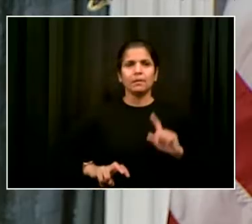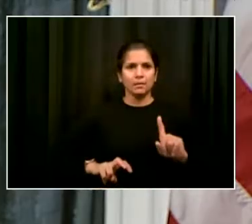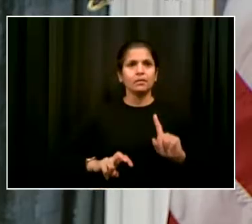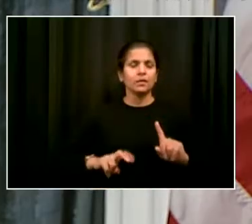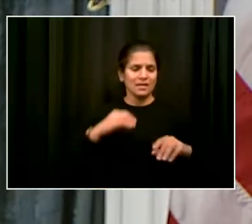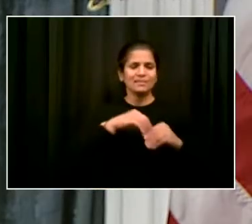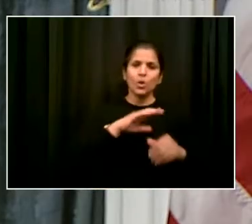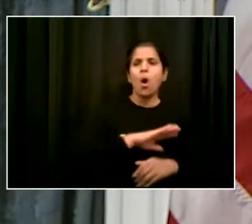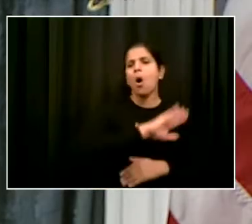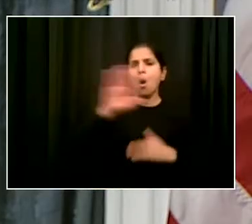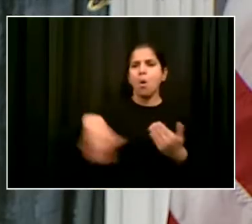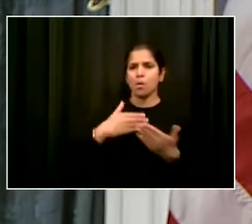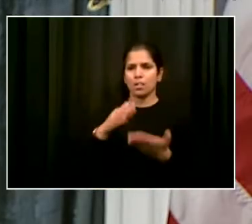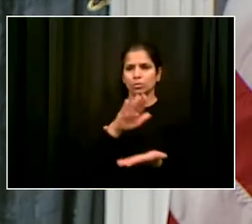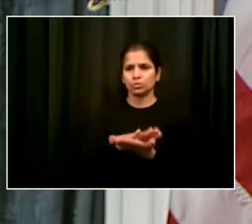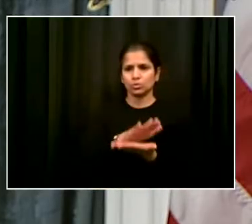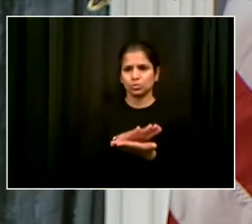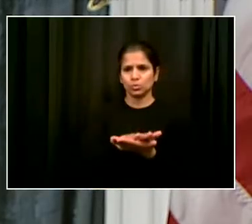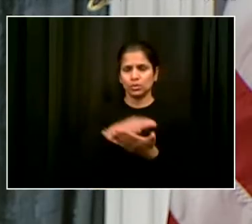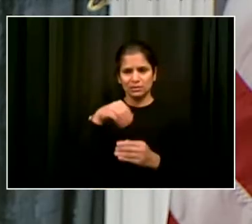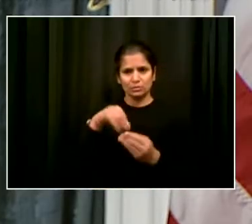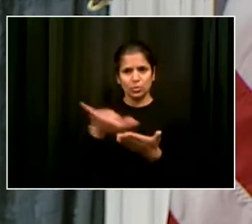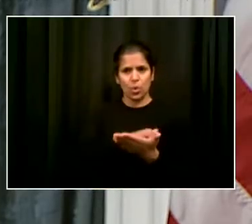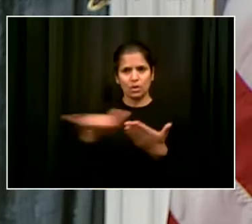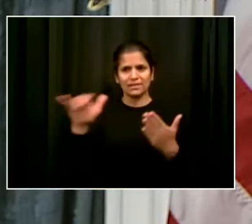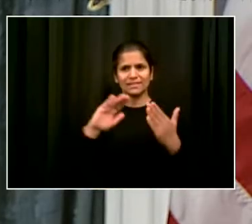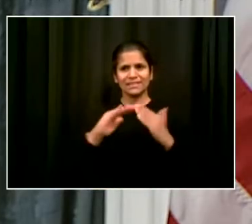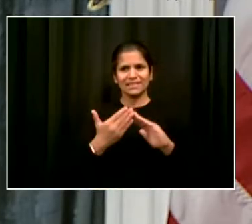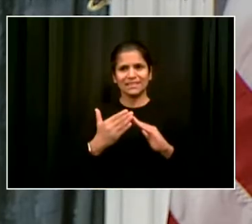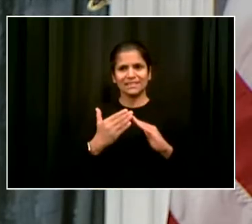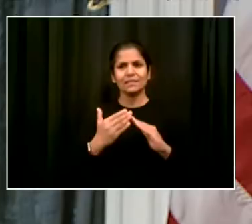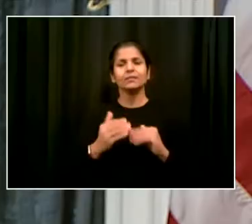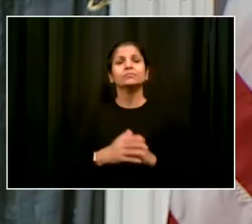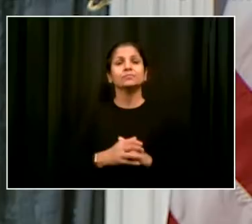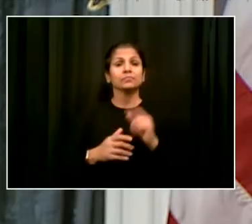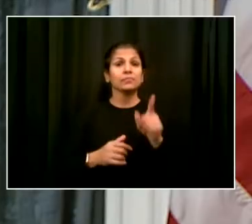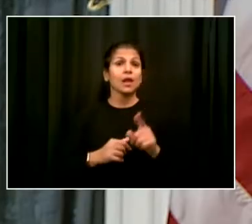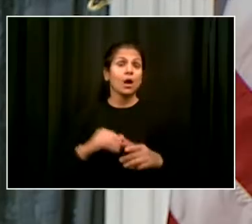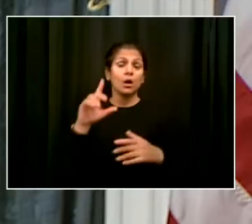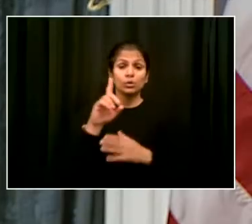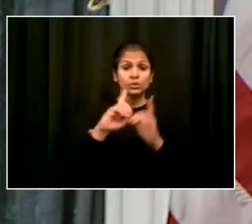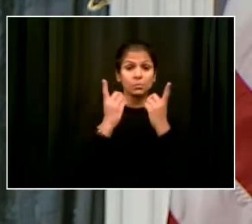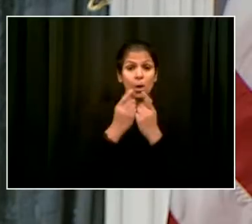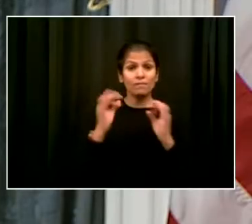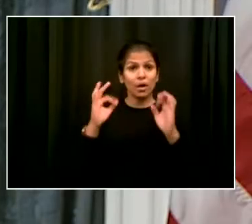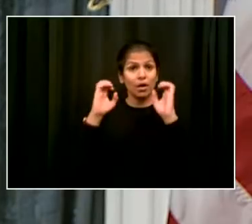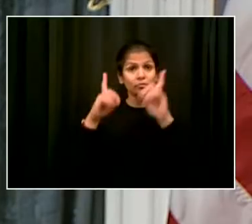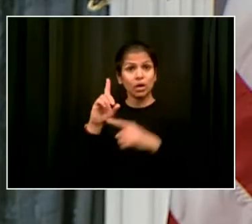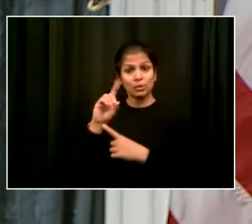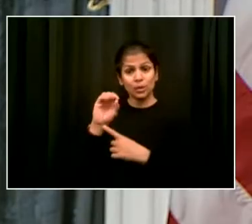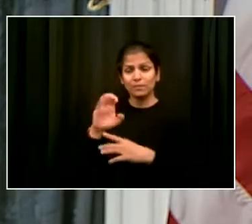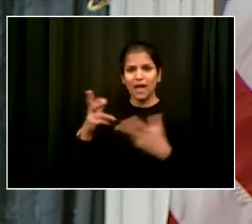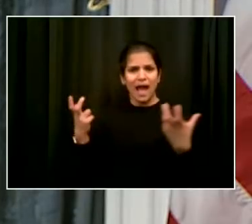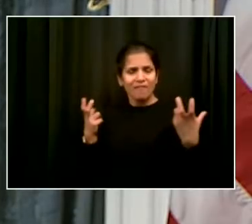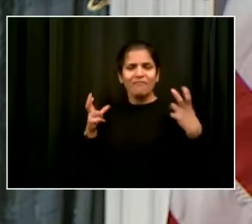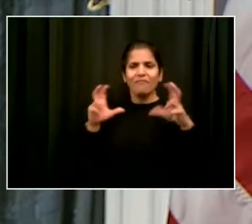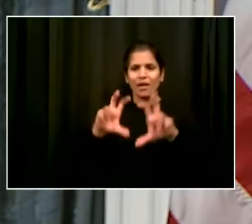SYSTEM, CAN LOOK